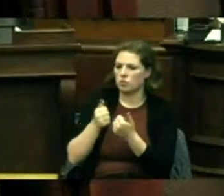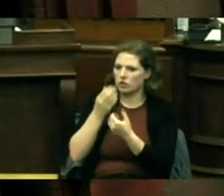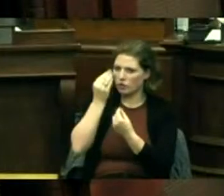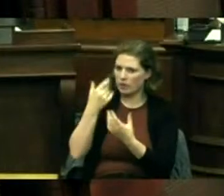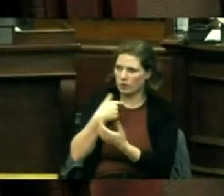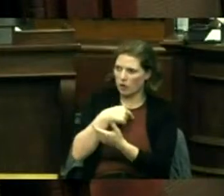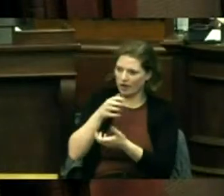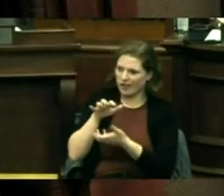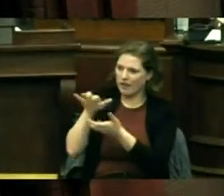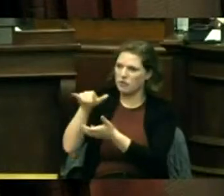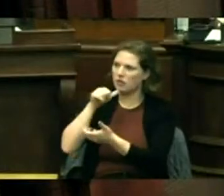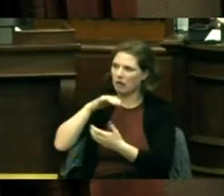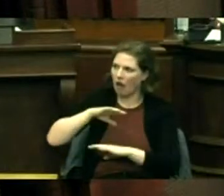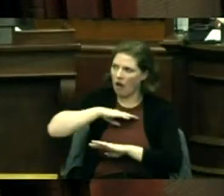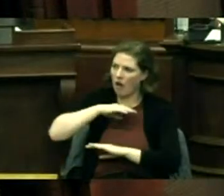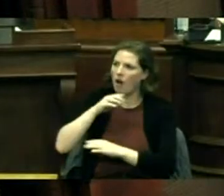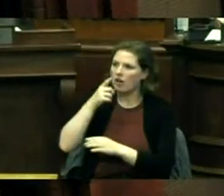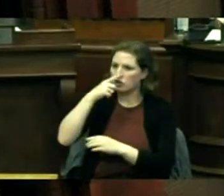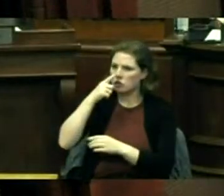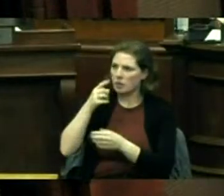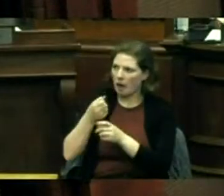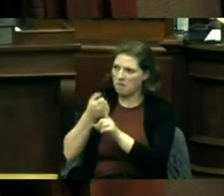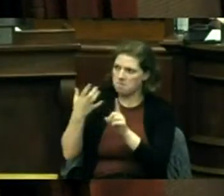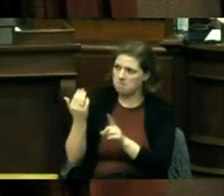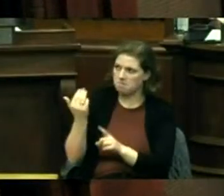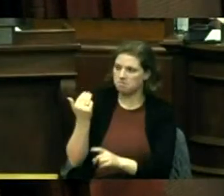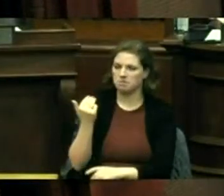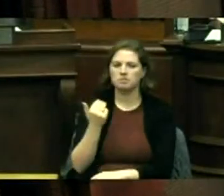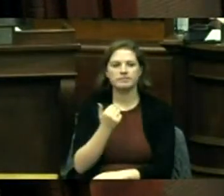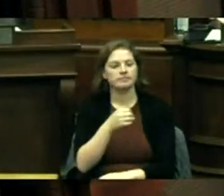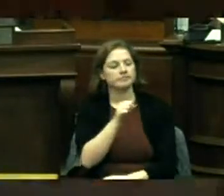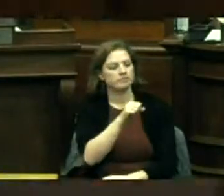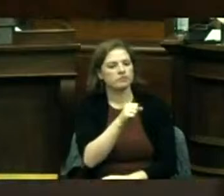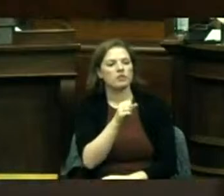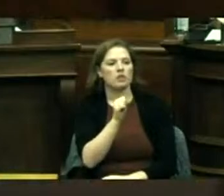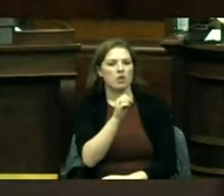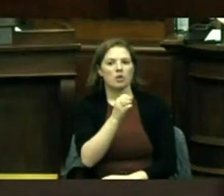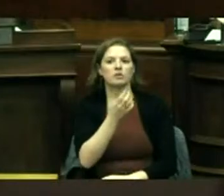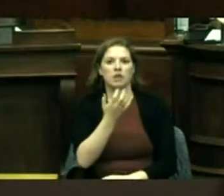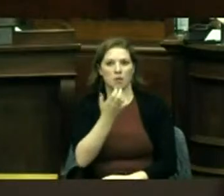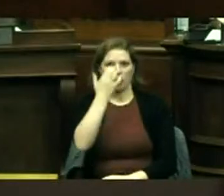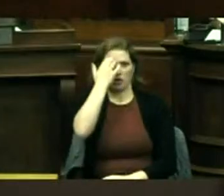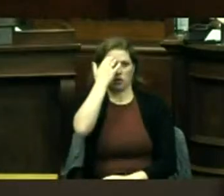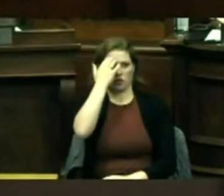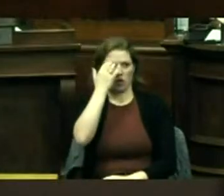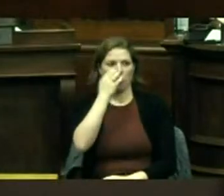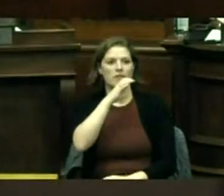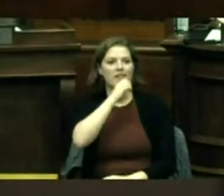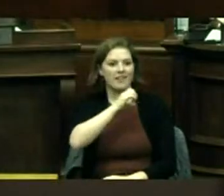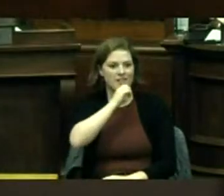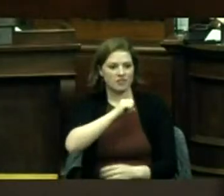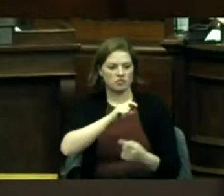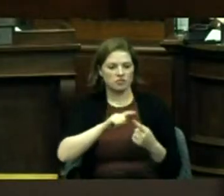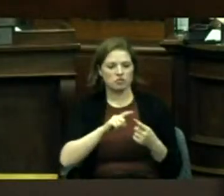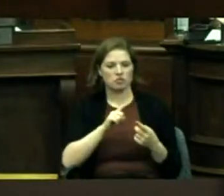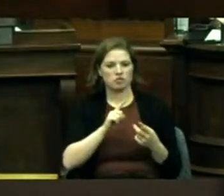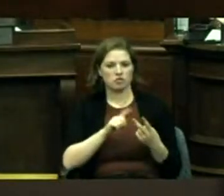demographics. We sent information. And so if you can just let us know what else you